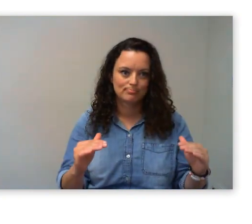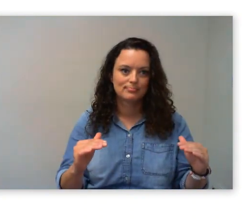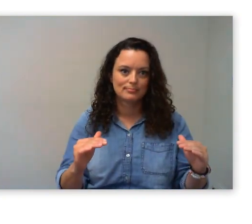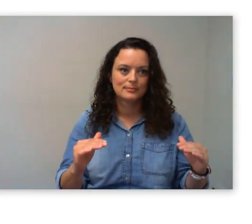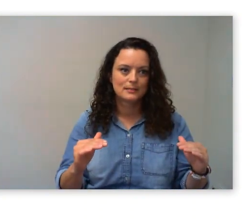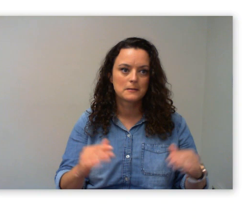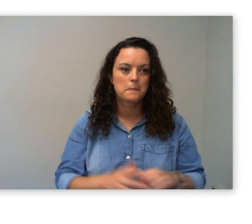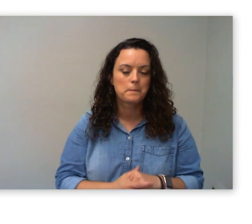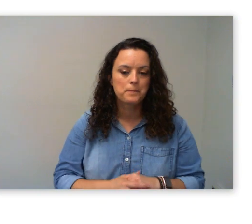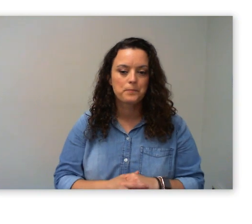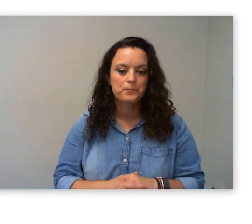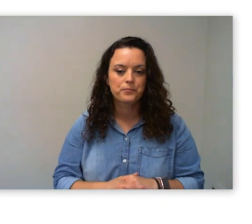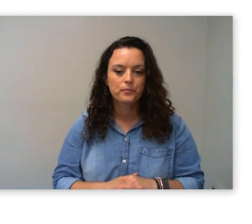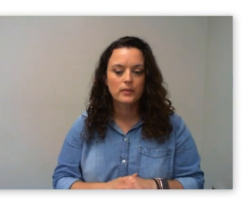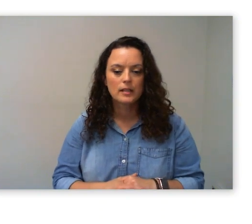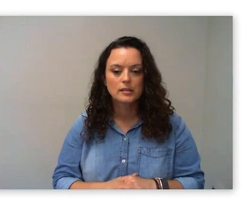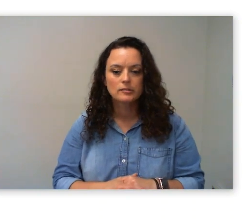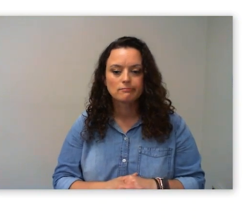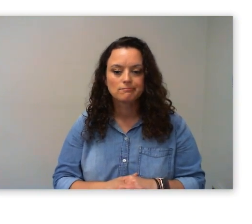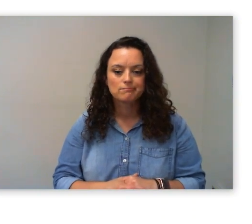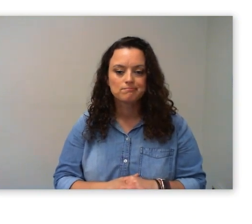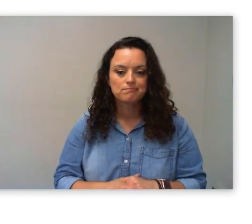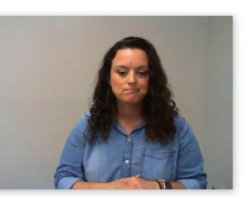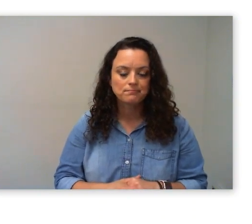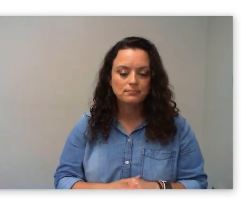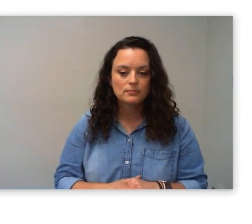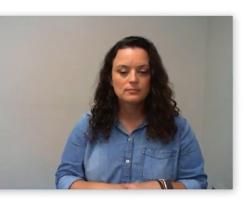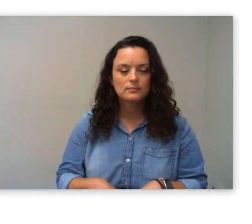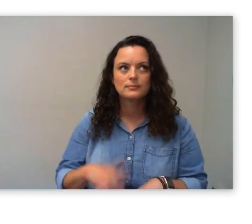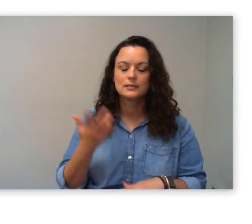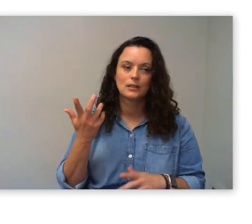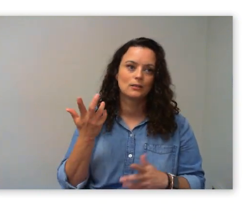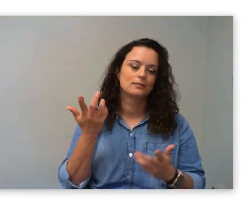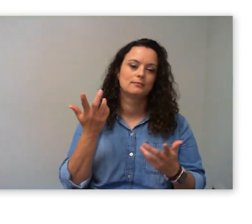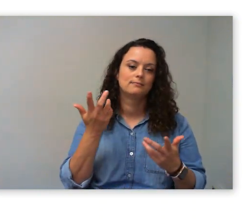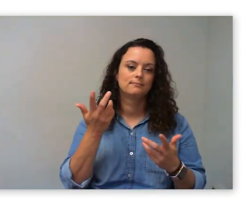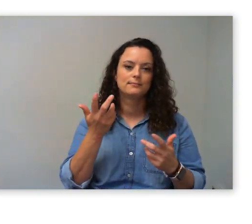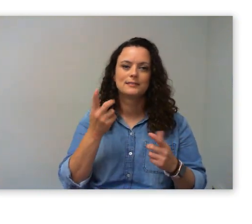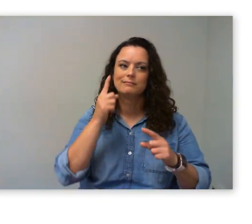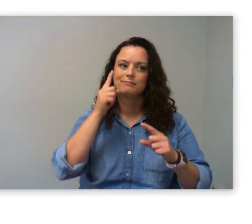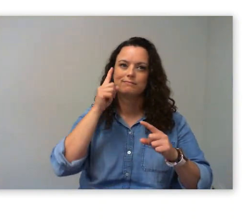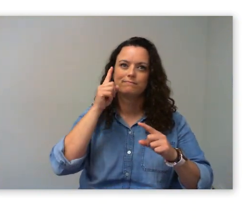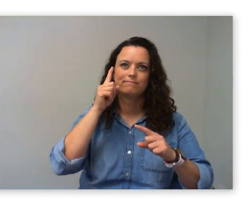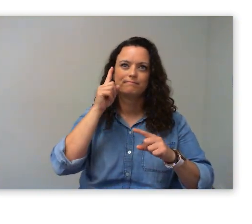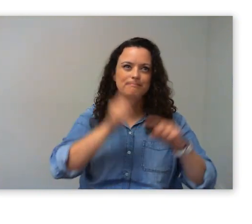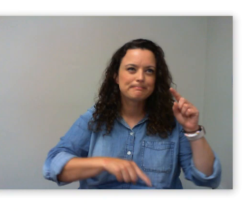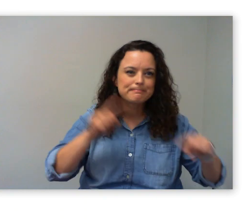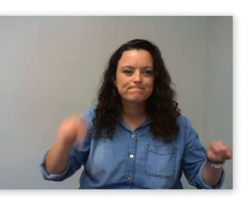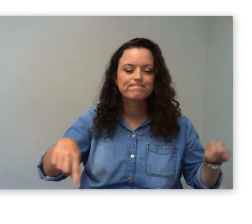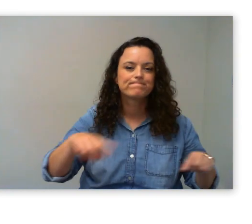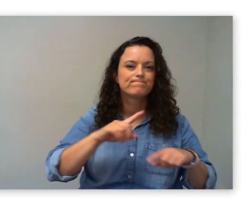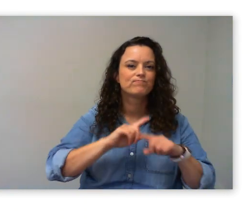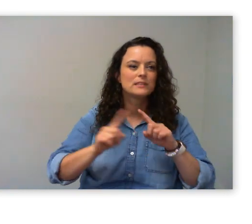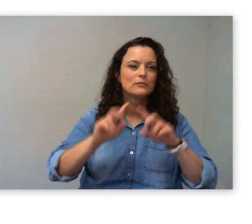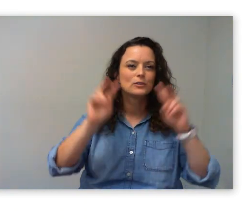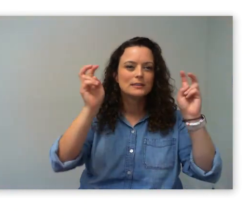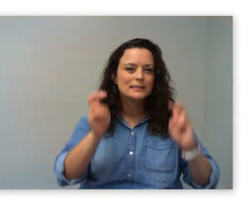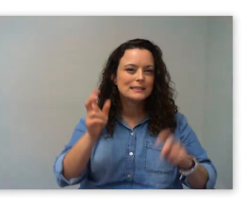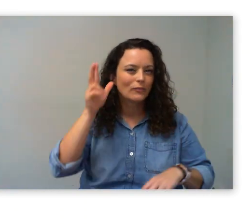becomes less and less so there's all different kinds of of levels of hearing some people have